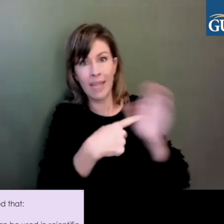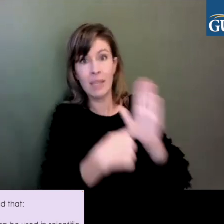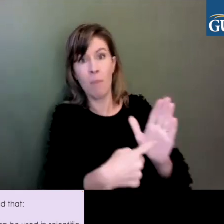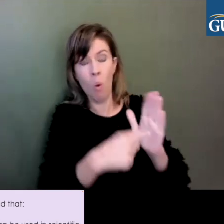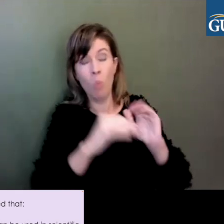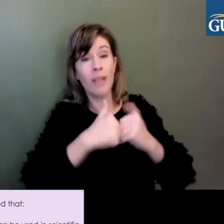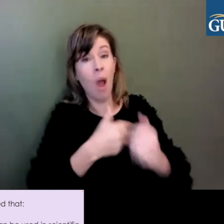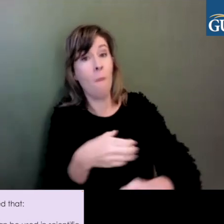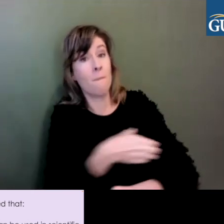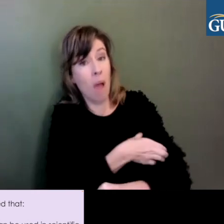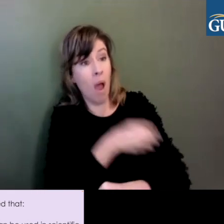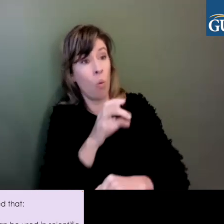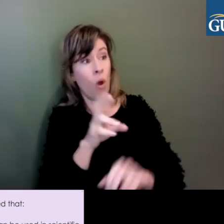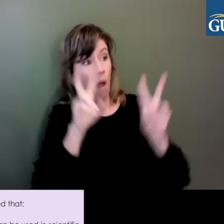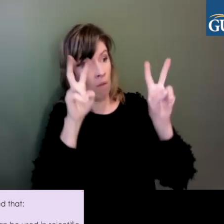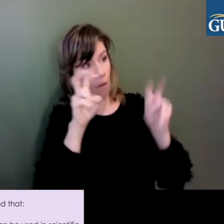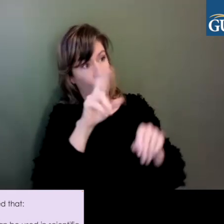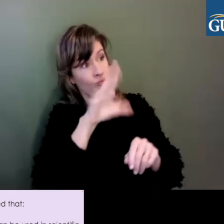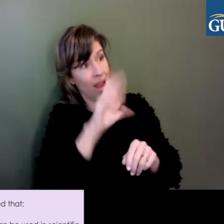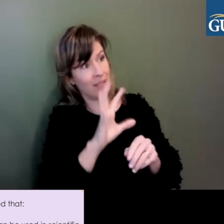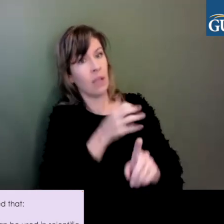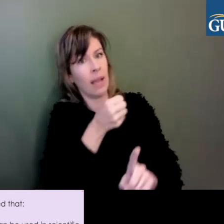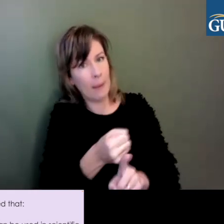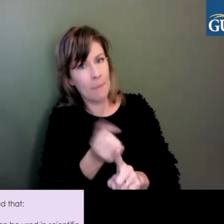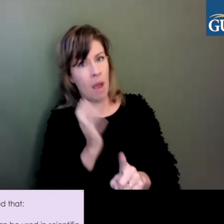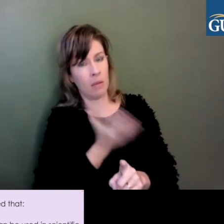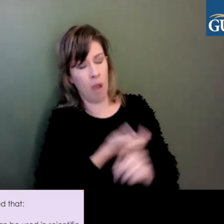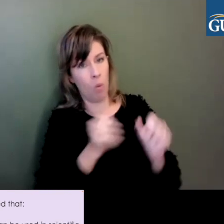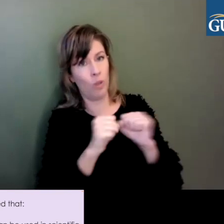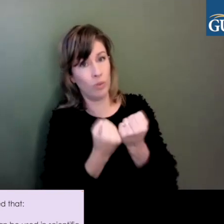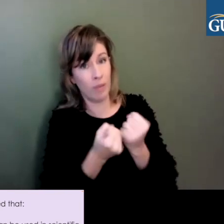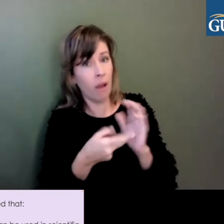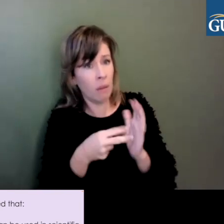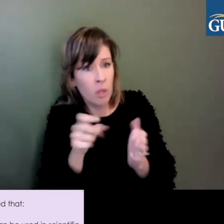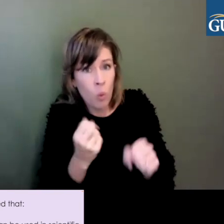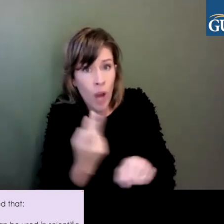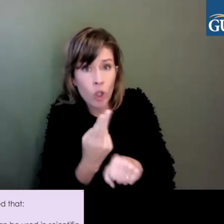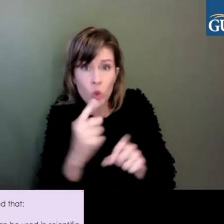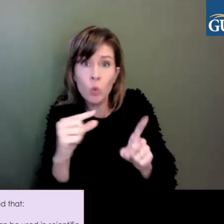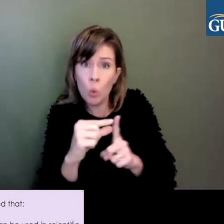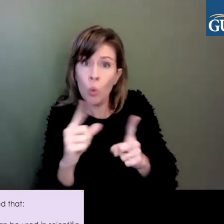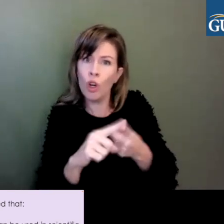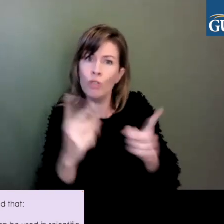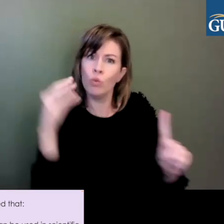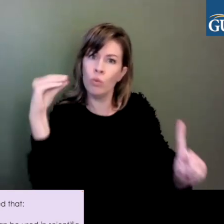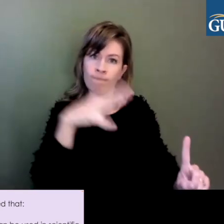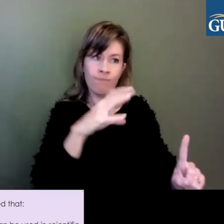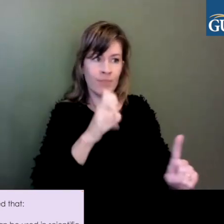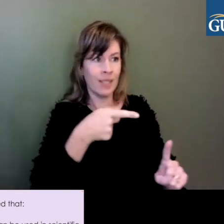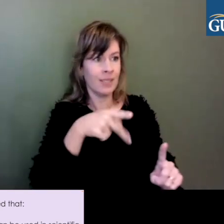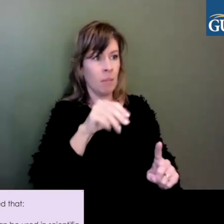impacts and influences our society. So you actually could use the term to kind of expose and confront those things within kind of either scientific technology or